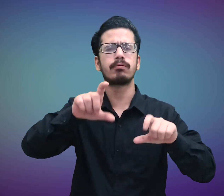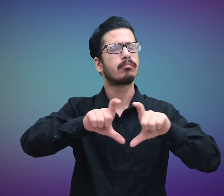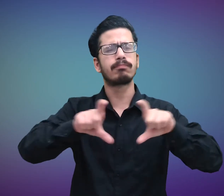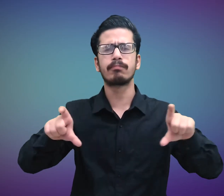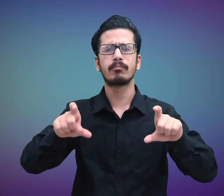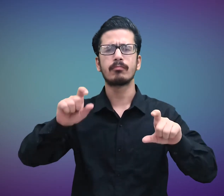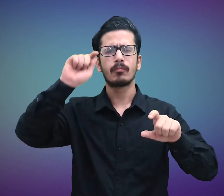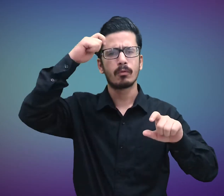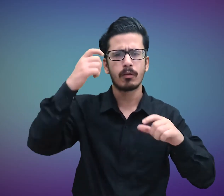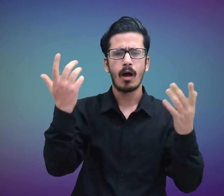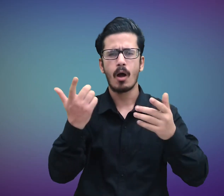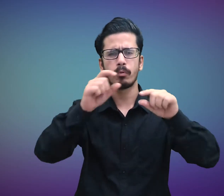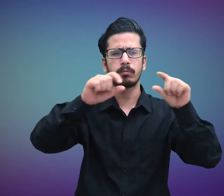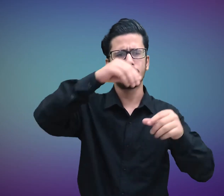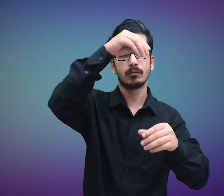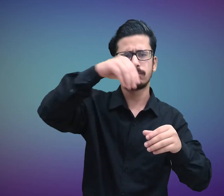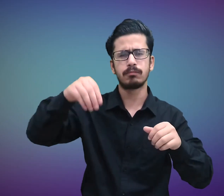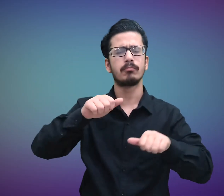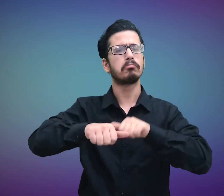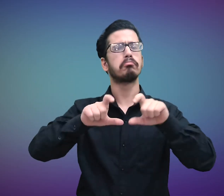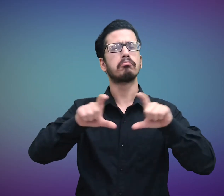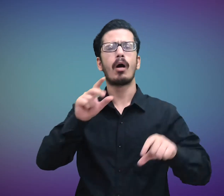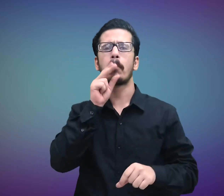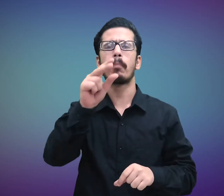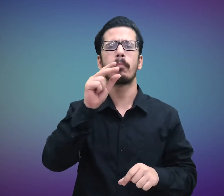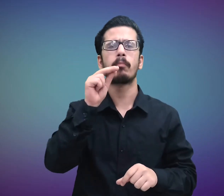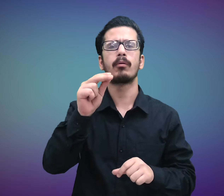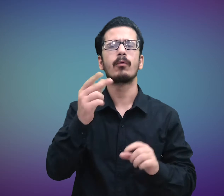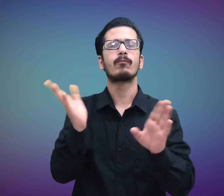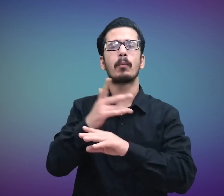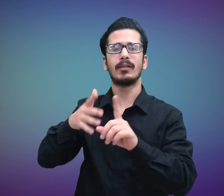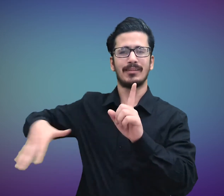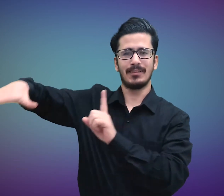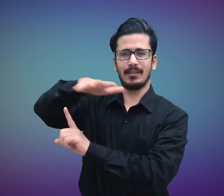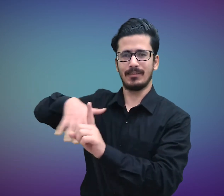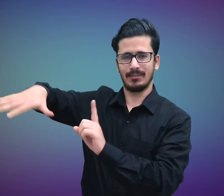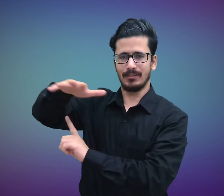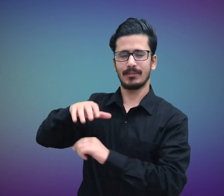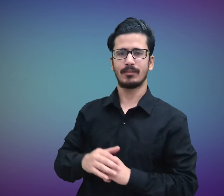leads to clear understanding of how to use language form sentences and speak effectively.